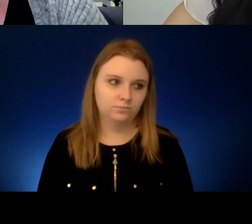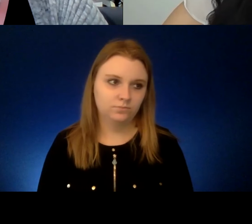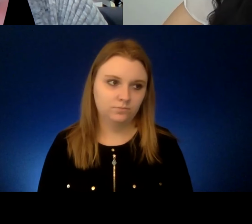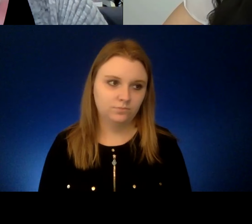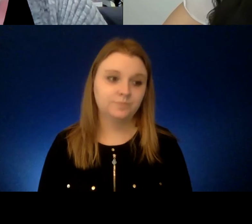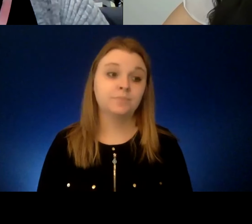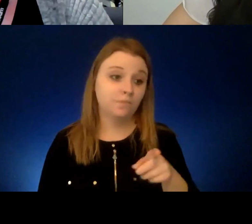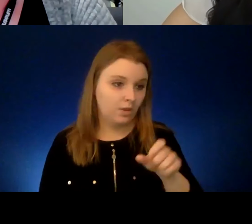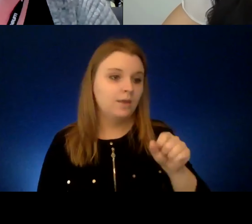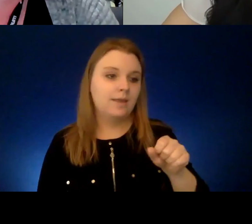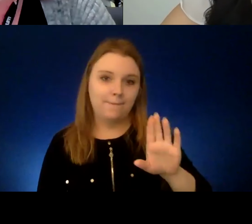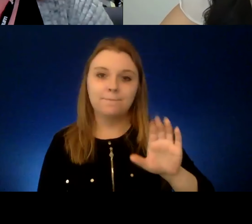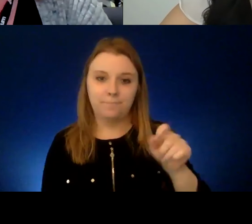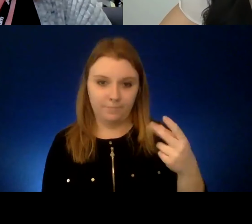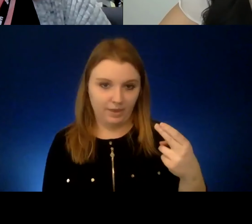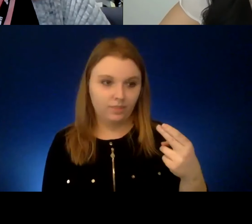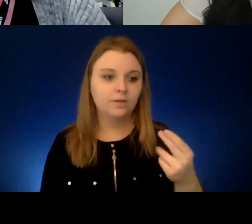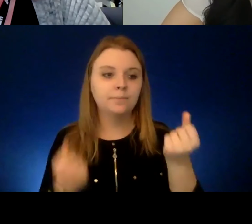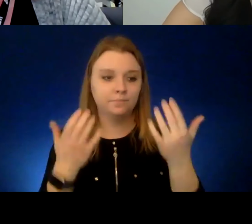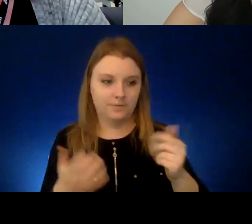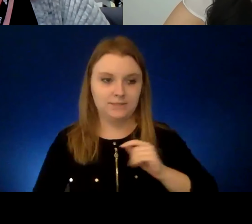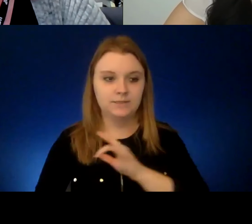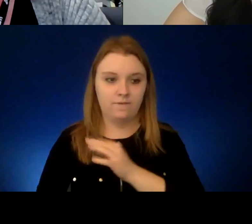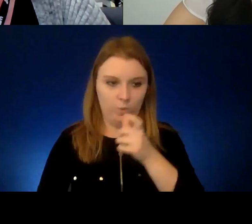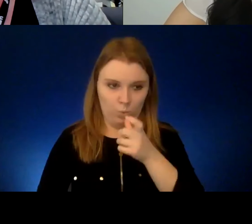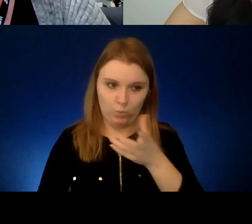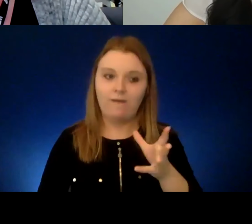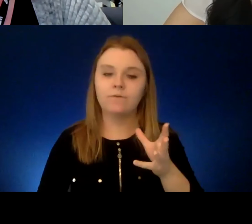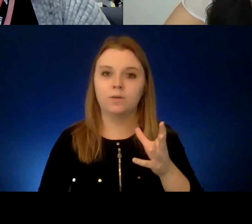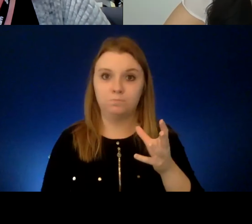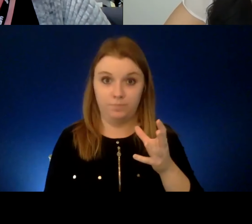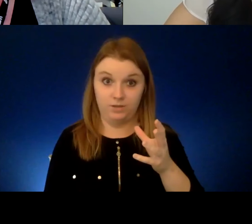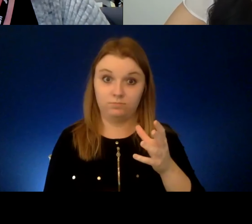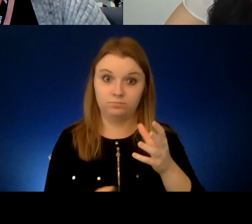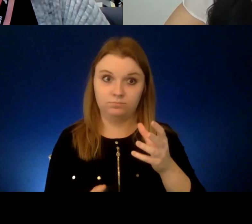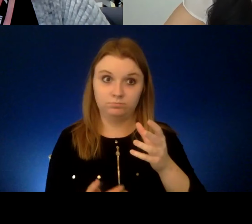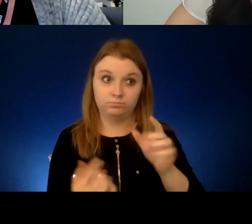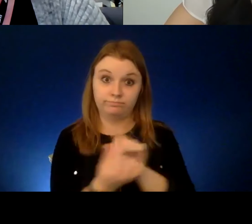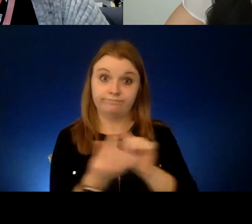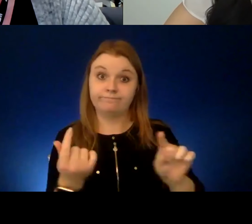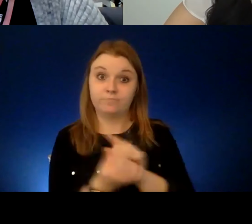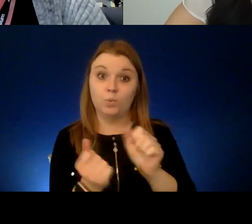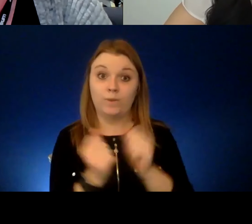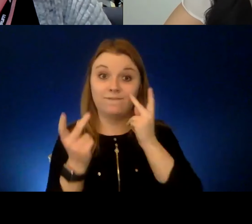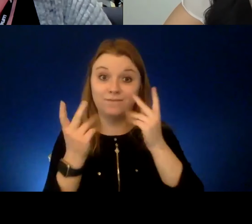Yeah, Beth, "many staff who have been on the frontline with visitors for eight hours a day want to wear masks."